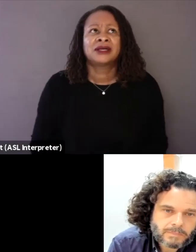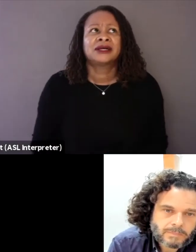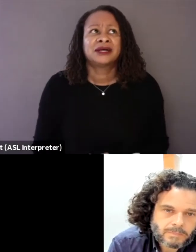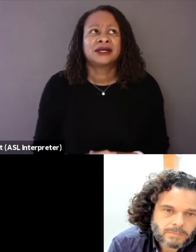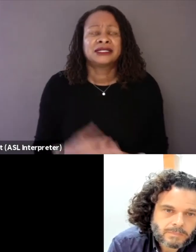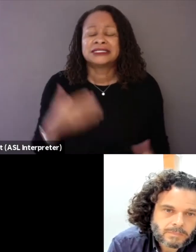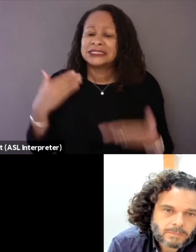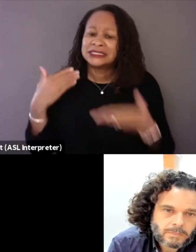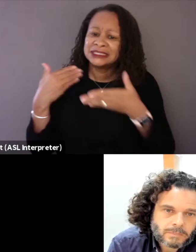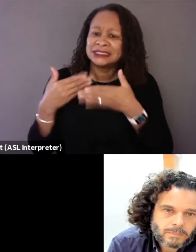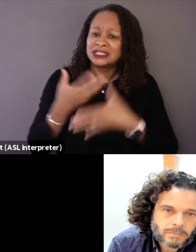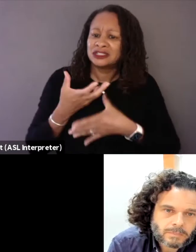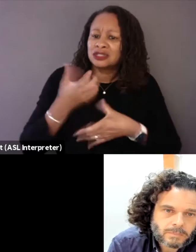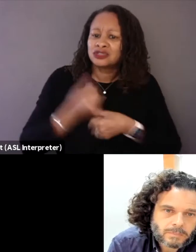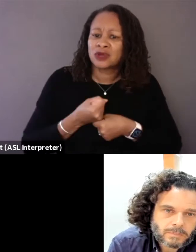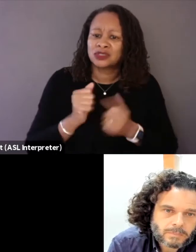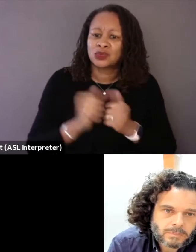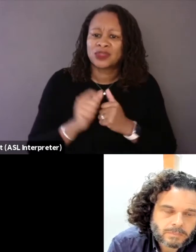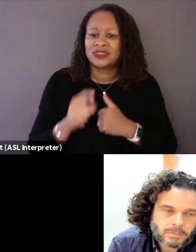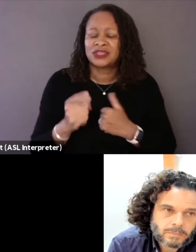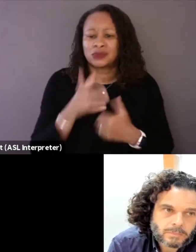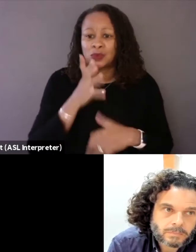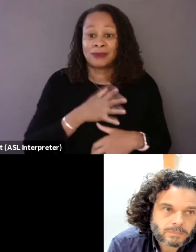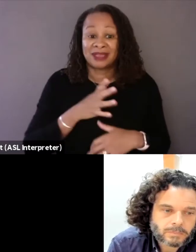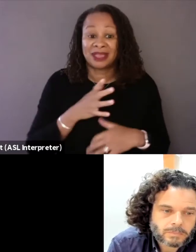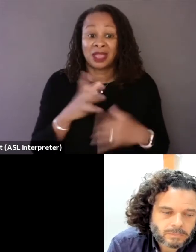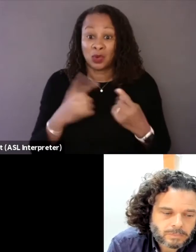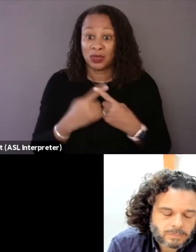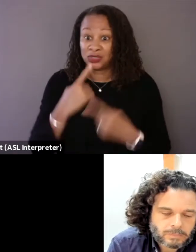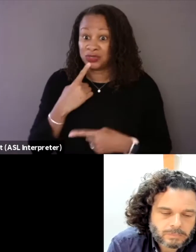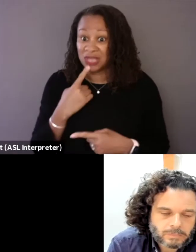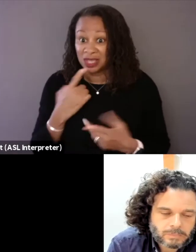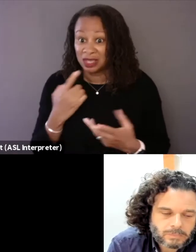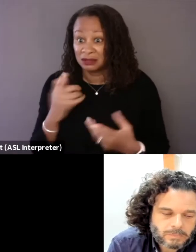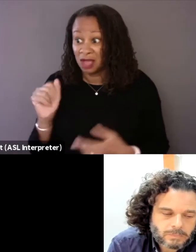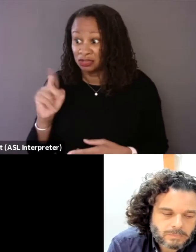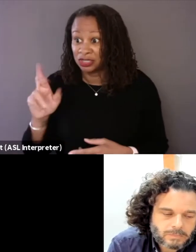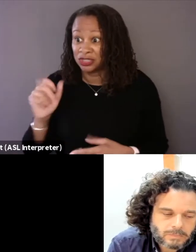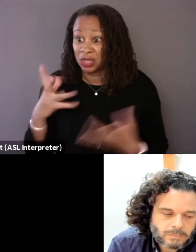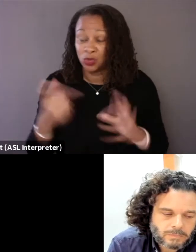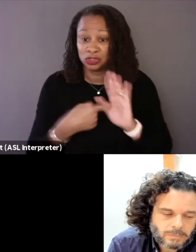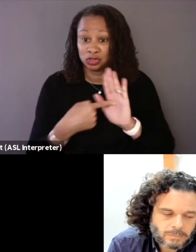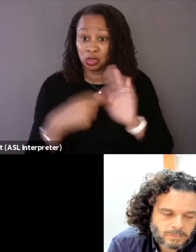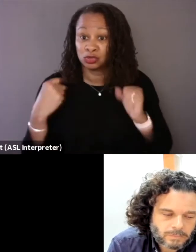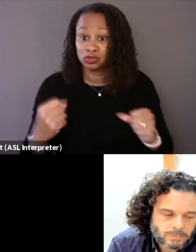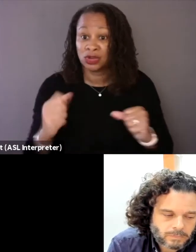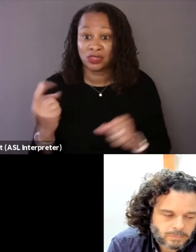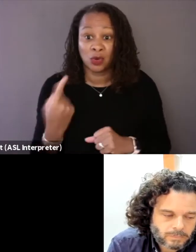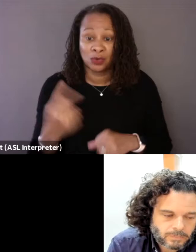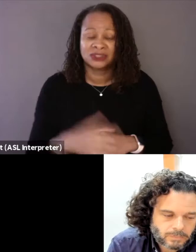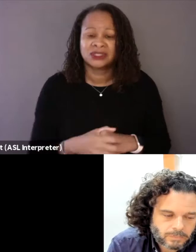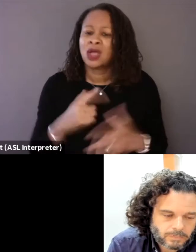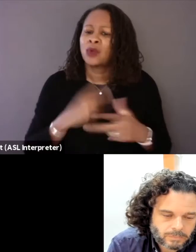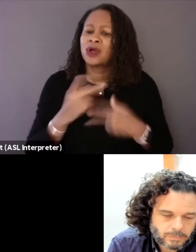That, that kind of trust when, as you say, Andrea, they, they want to project strength at all times. How did, how did, what kind of conversations did you have with them